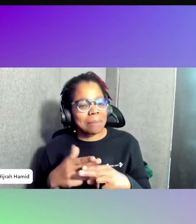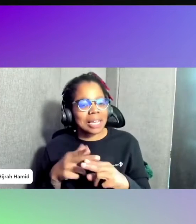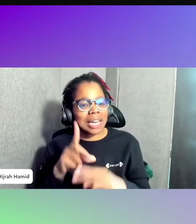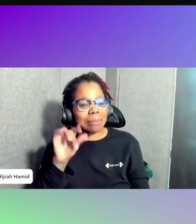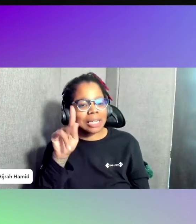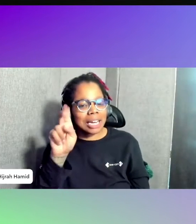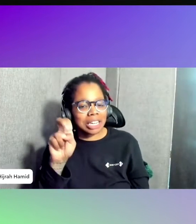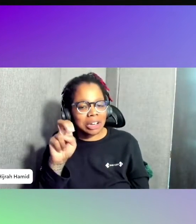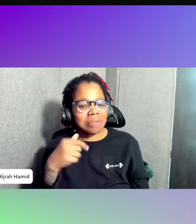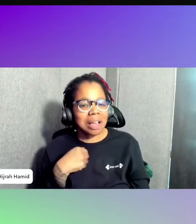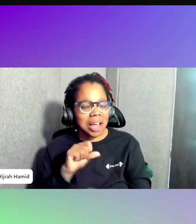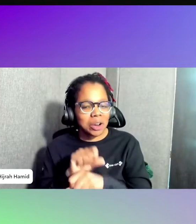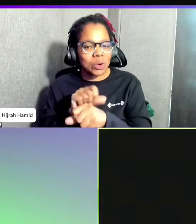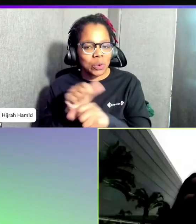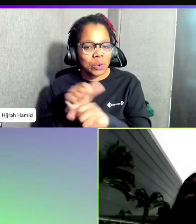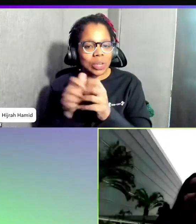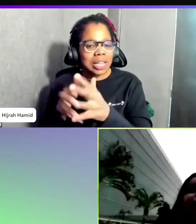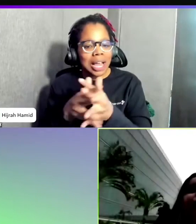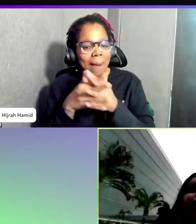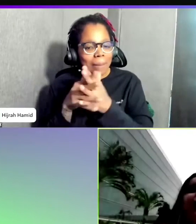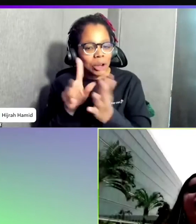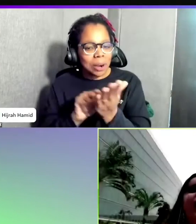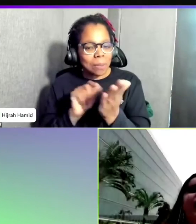space and human factors in spaceflight.